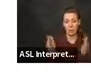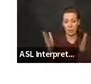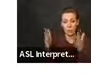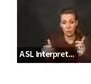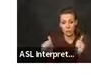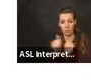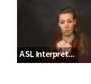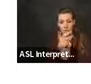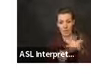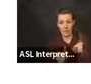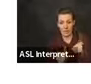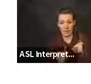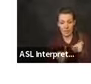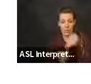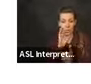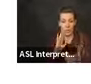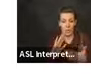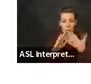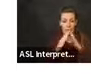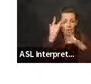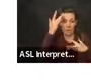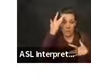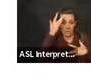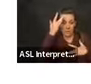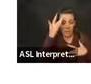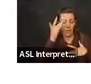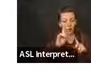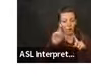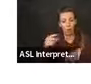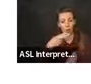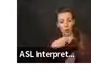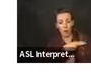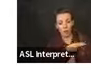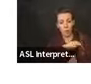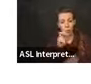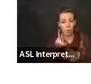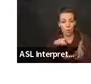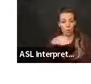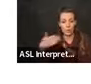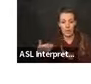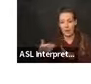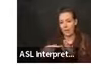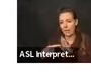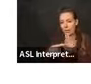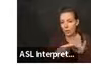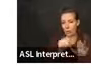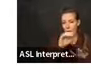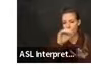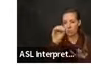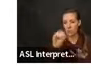infected with COVID-19 to be hospitalized or to die from Copit 19 complications.